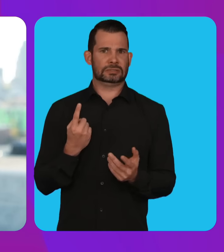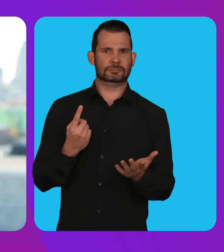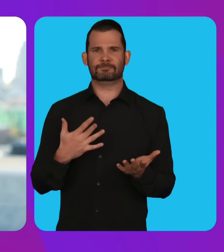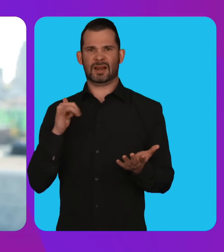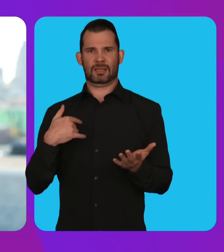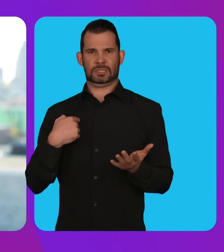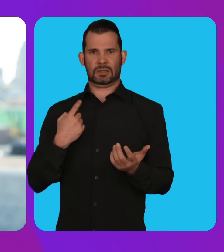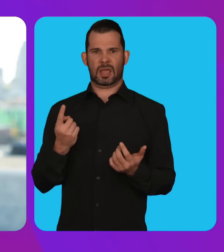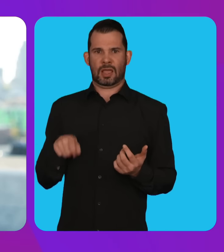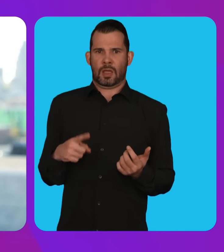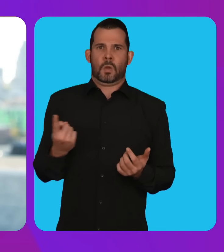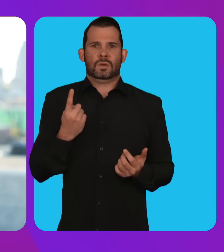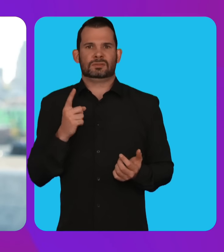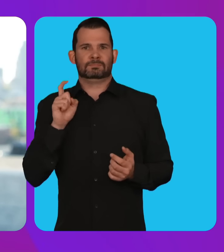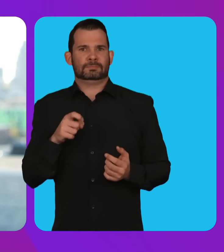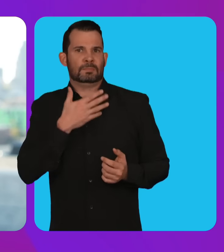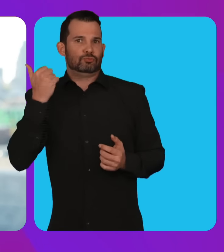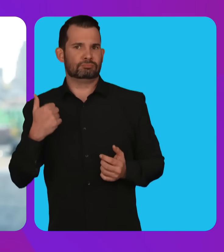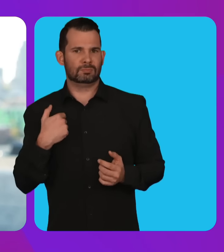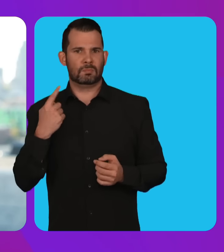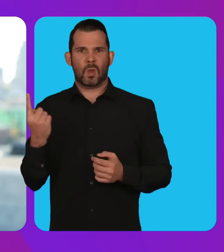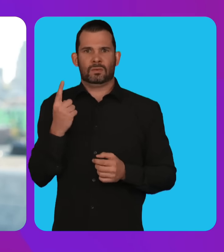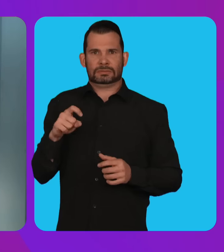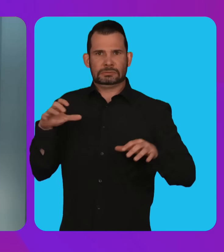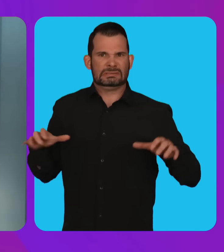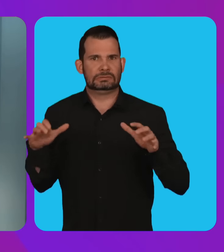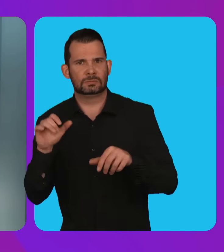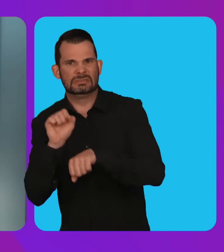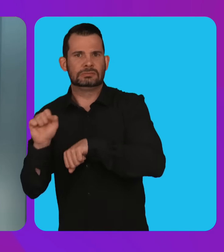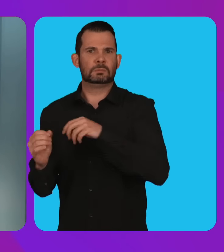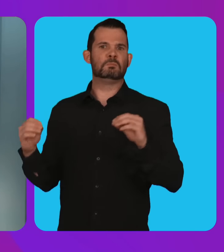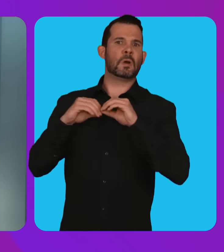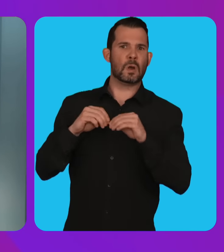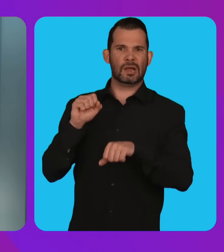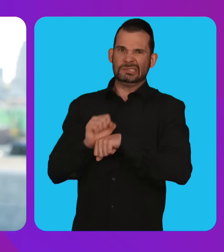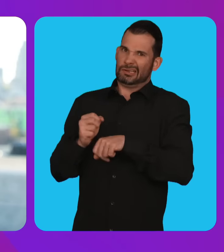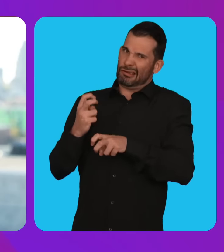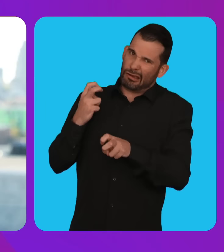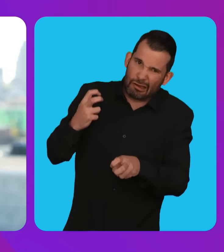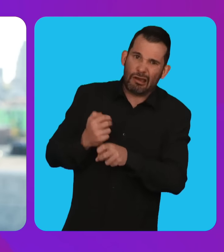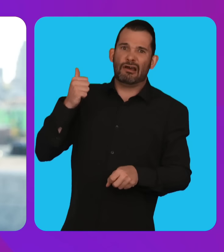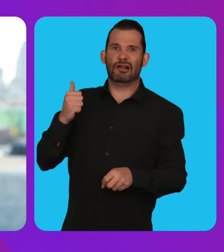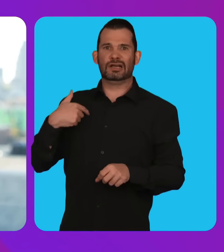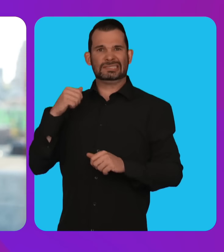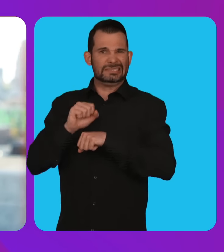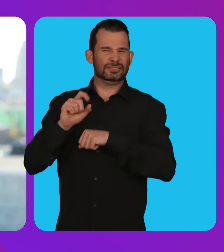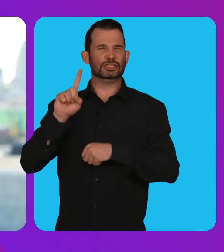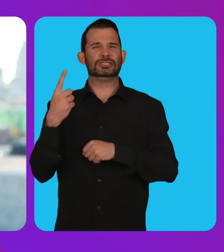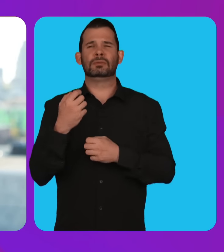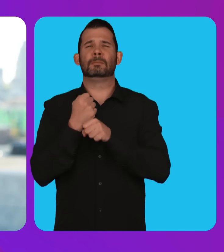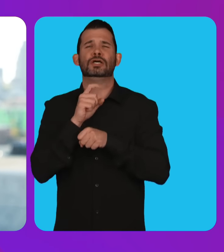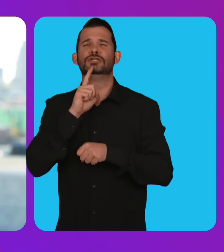I always felt that I had to be always better, do more, work harder just to make sure that I would,